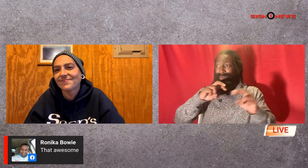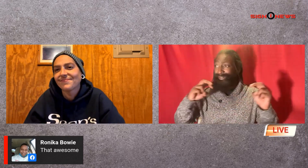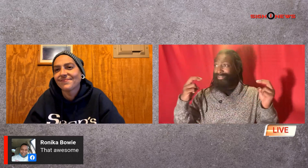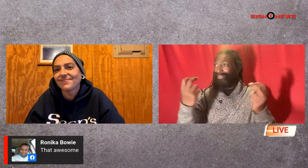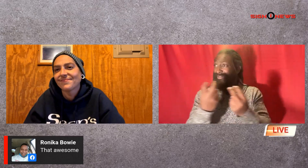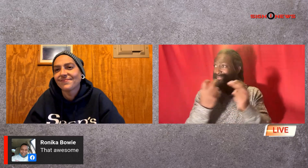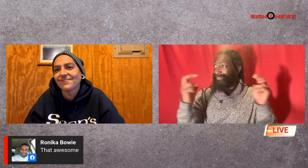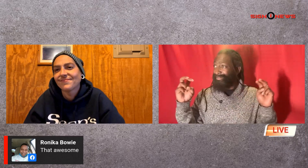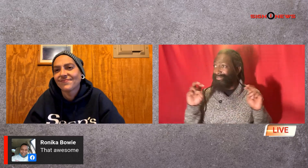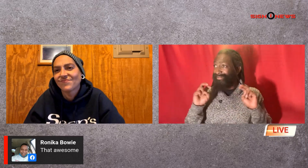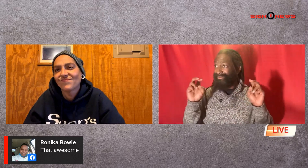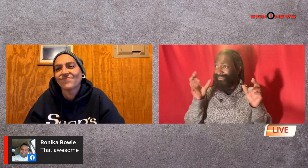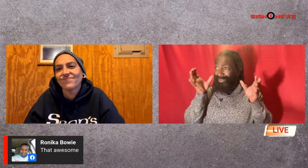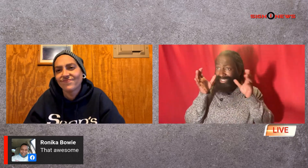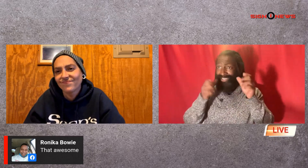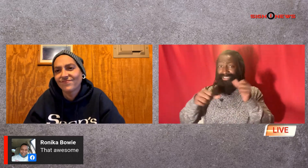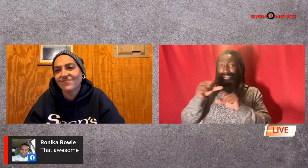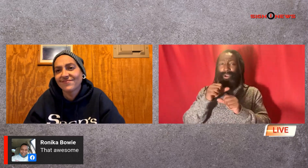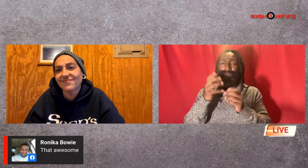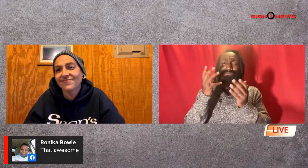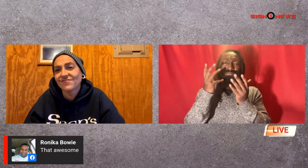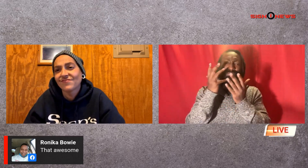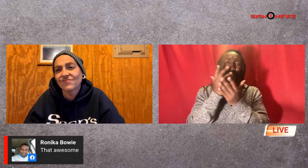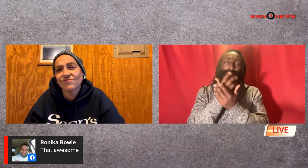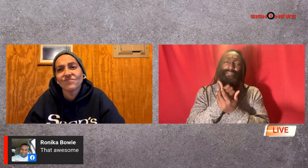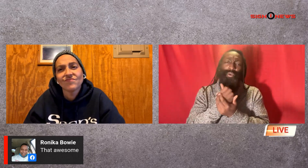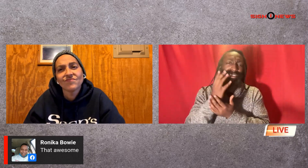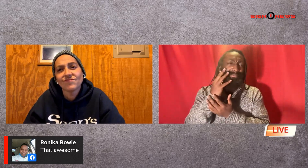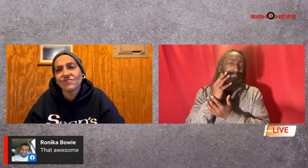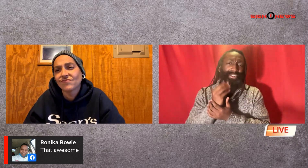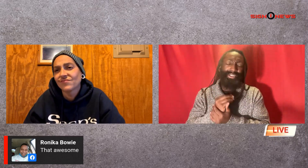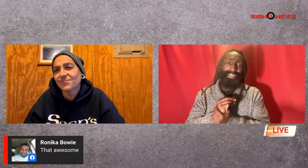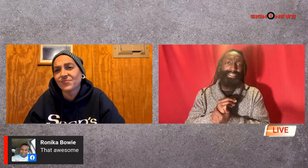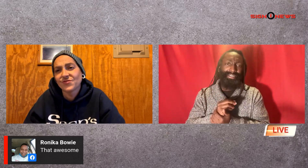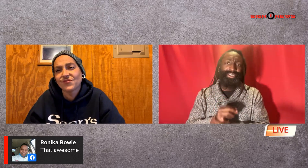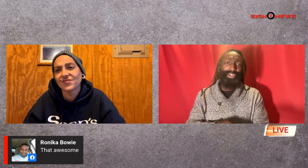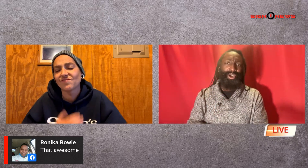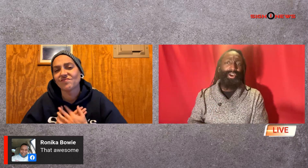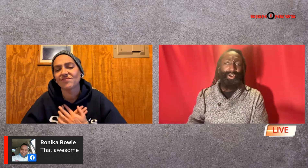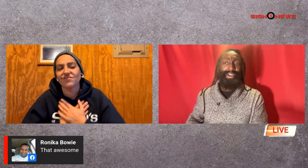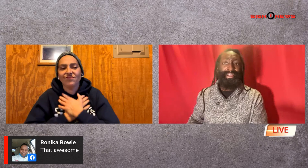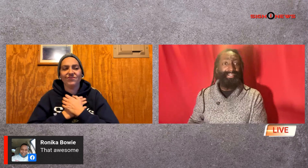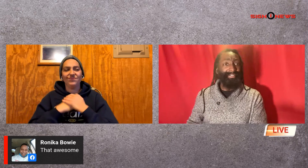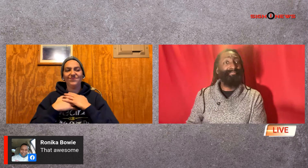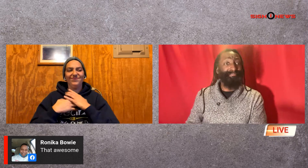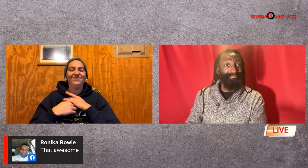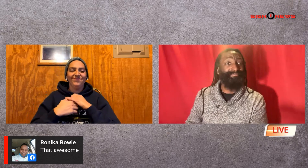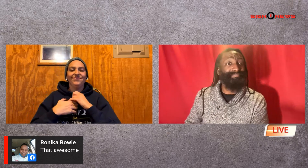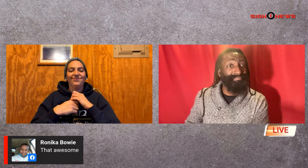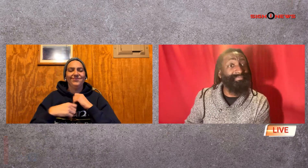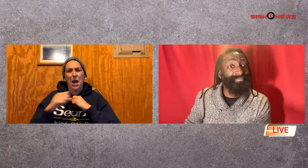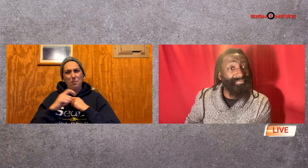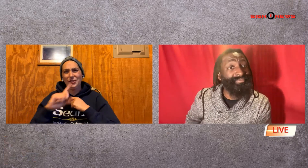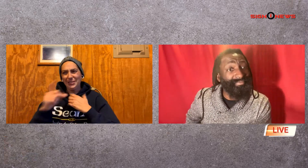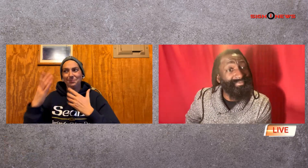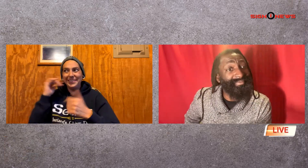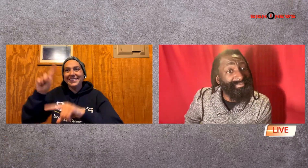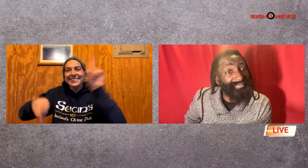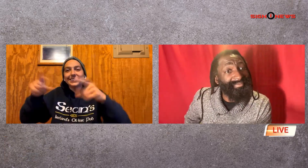finally people are able to interact and really listen to each other it's a beautiful experience